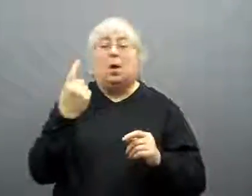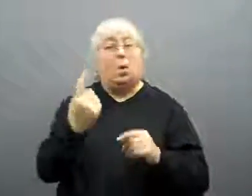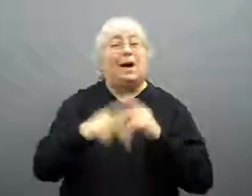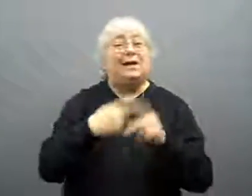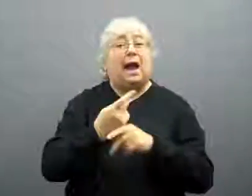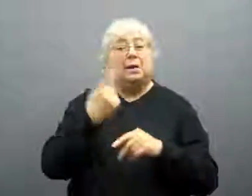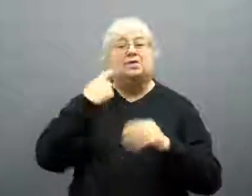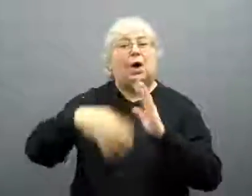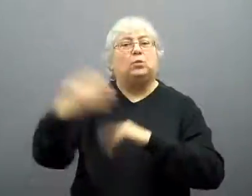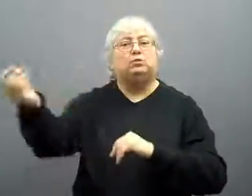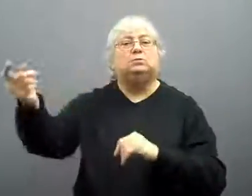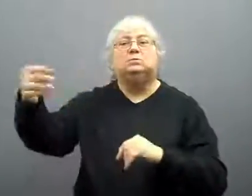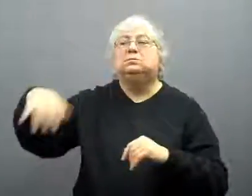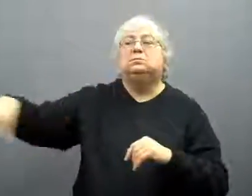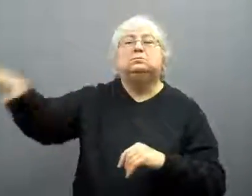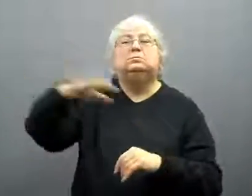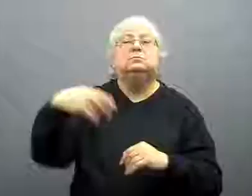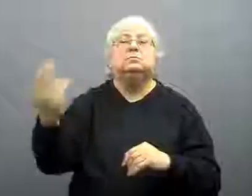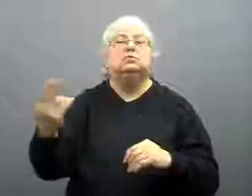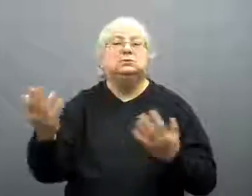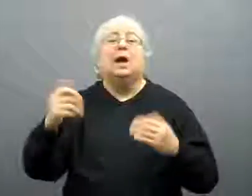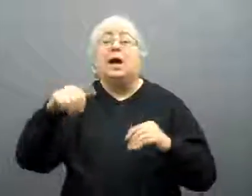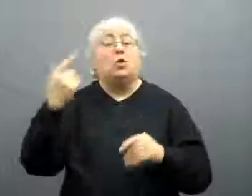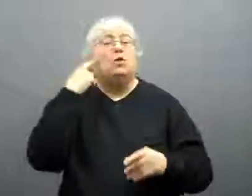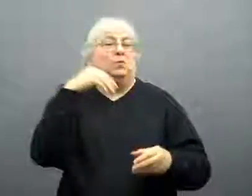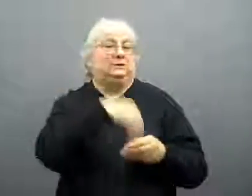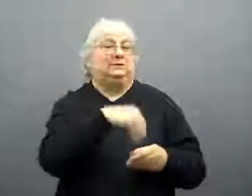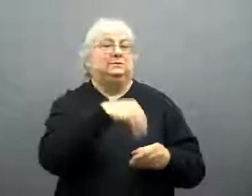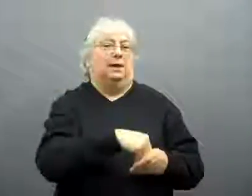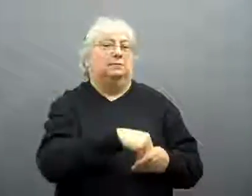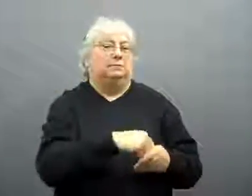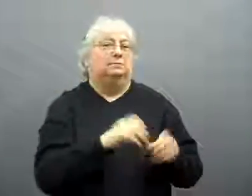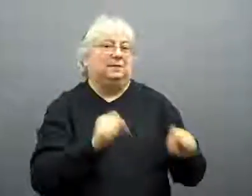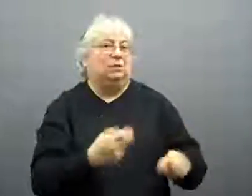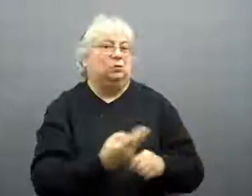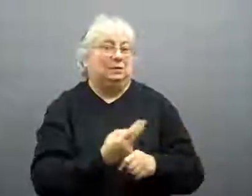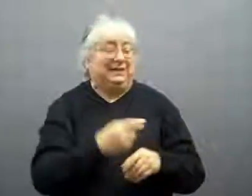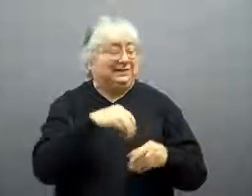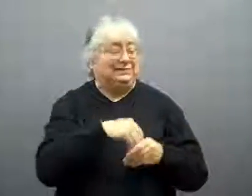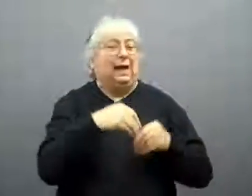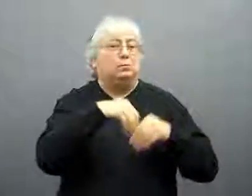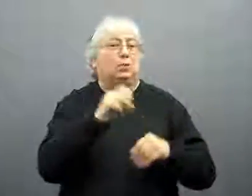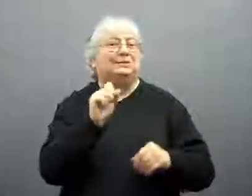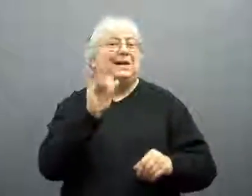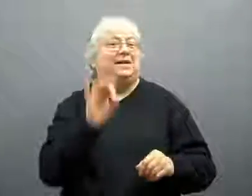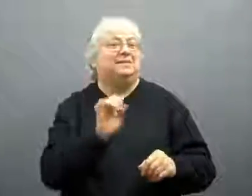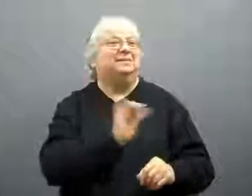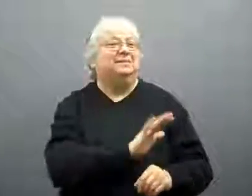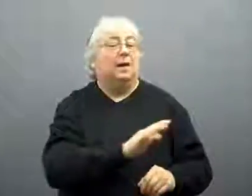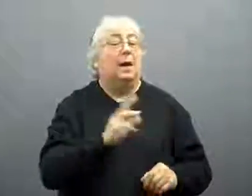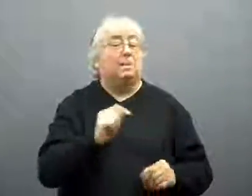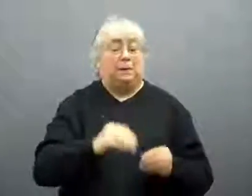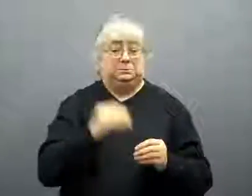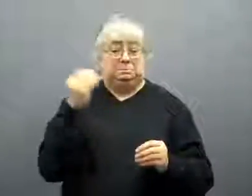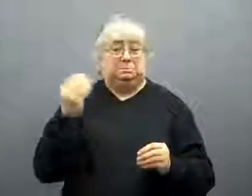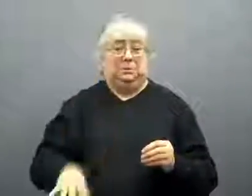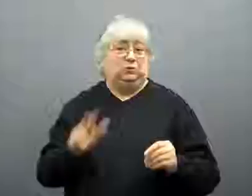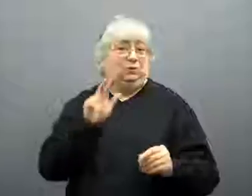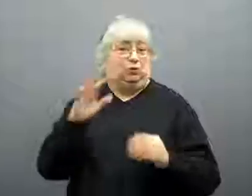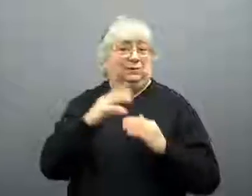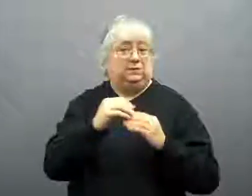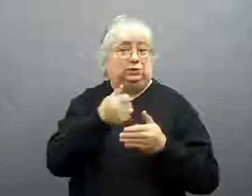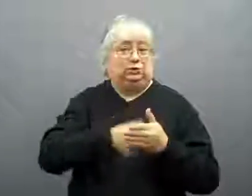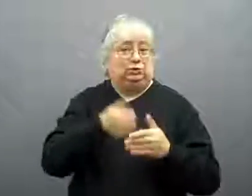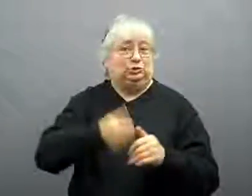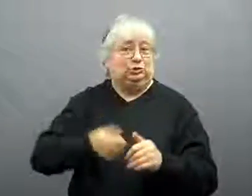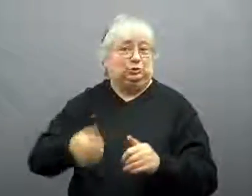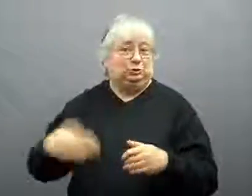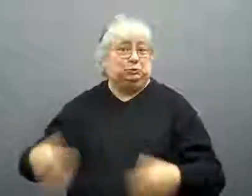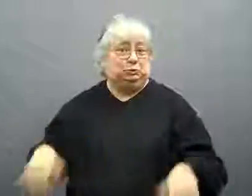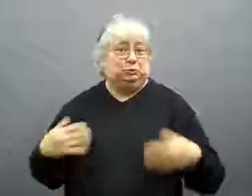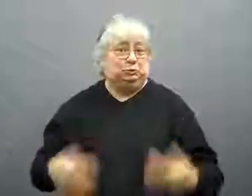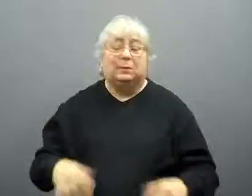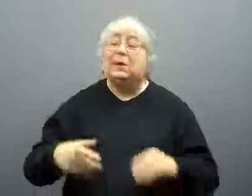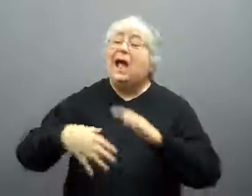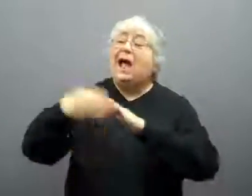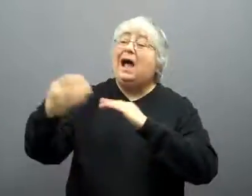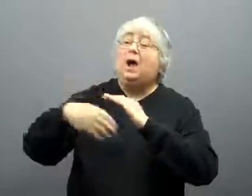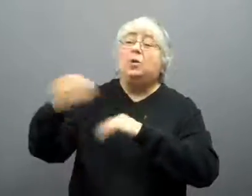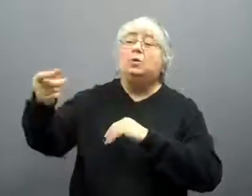One is for outdoor use, and the other is for indoor use.